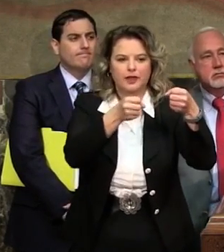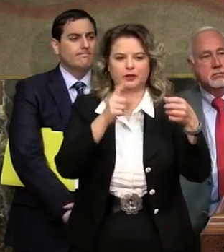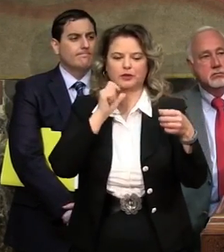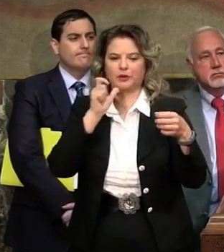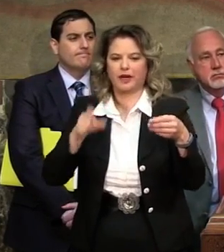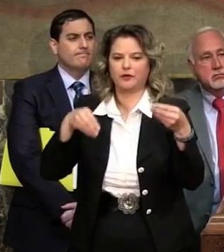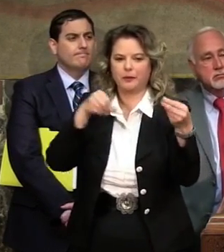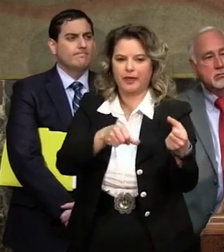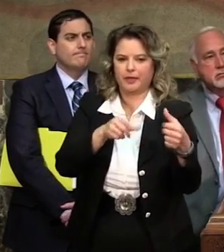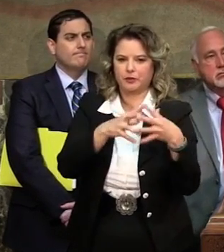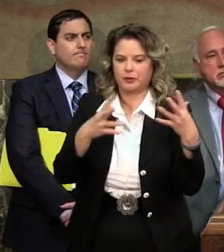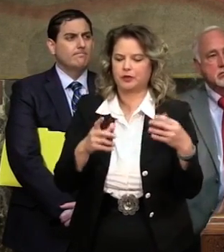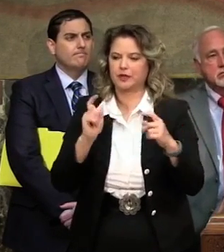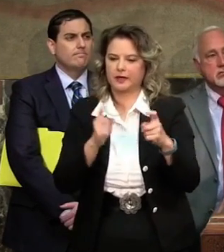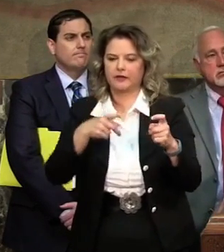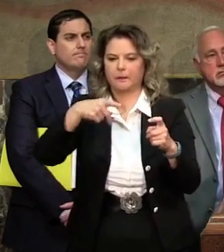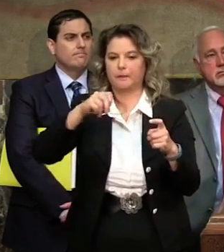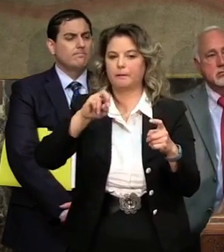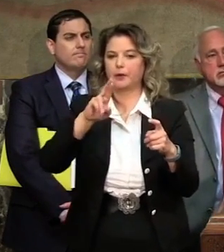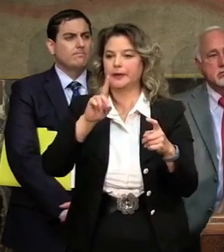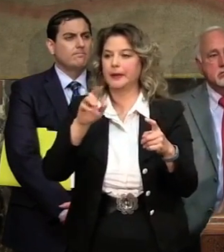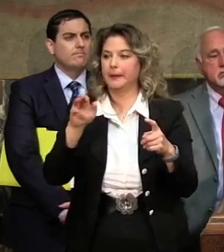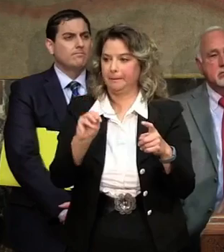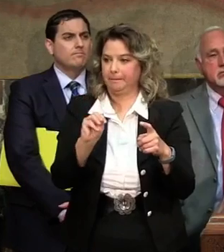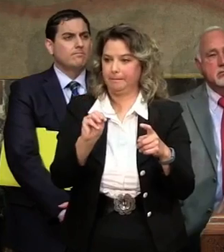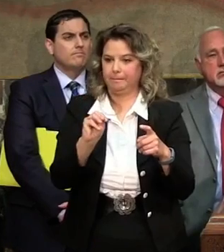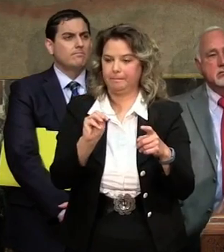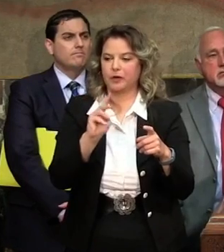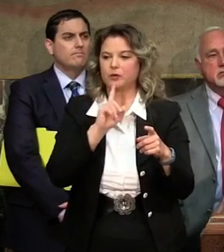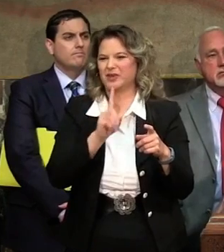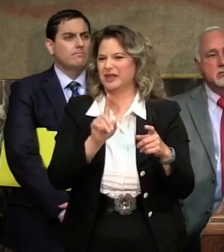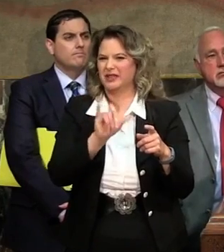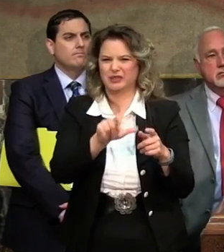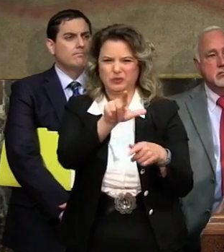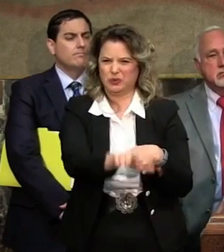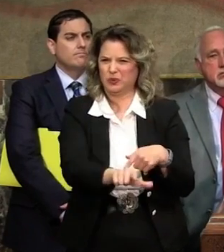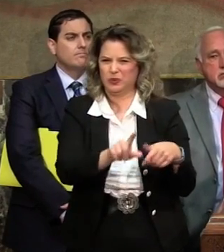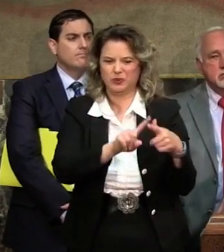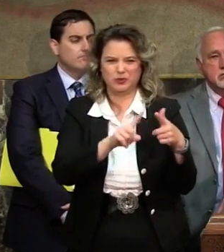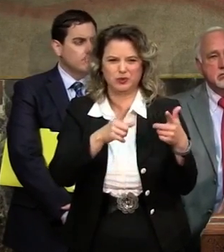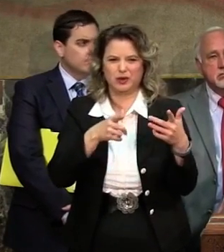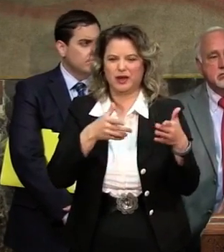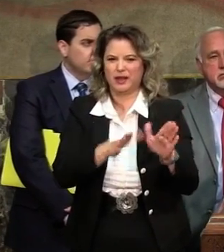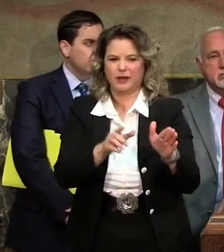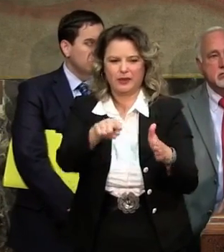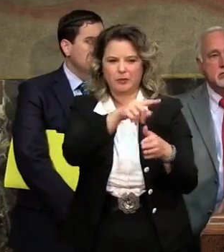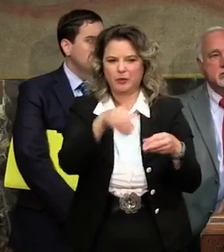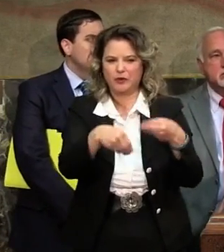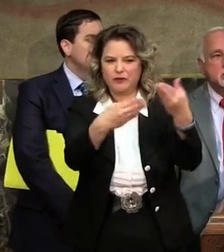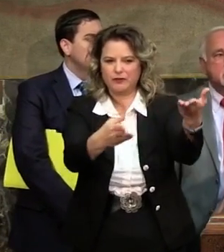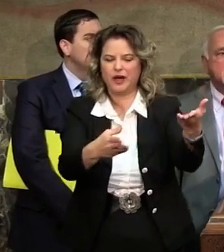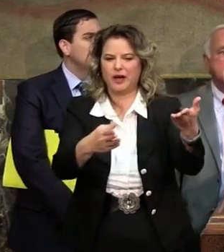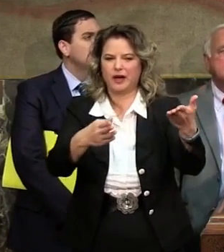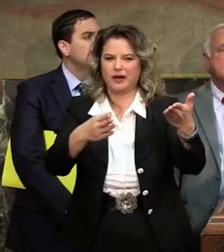on a per diem they're quite frankly is too low to allow them to provide the services and the treatments and the